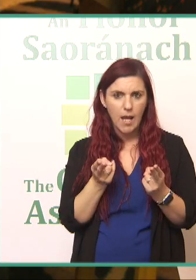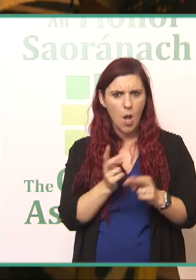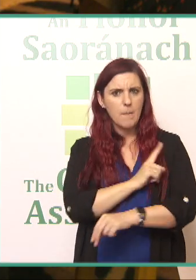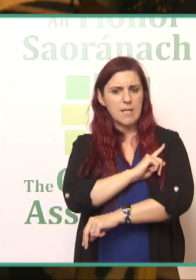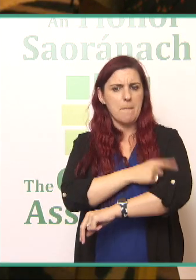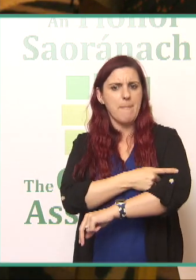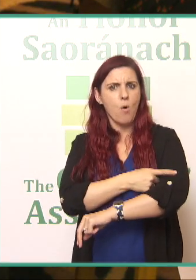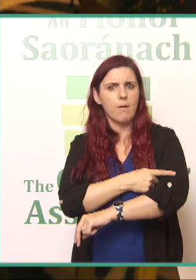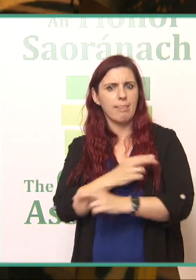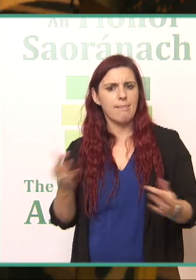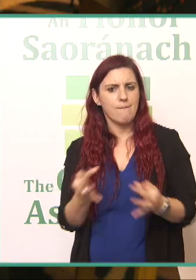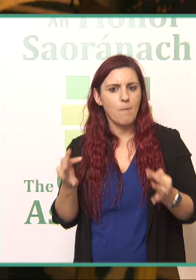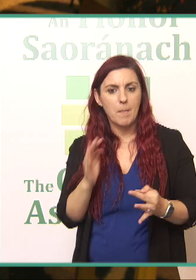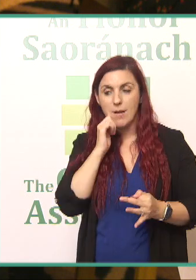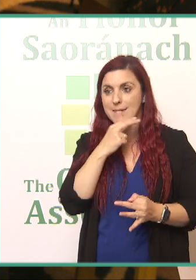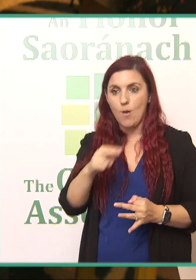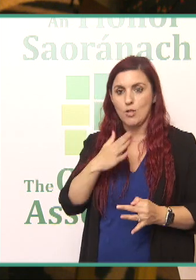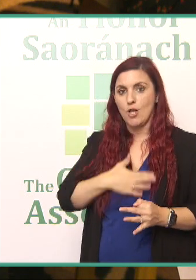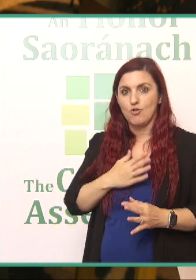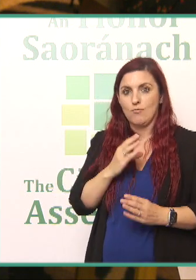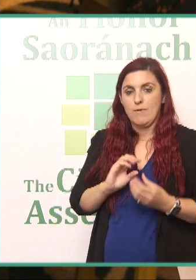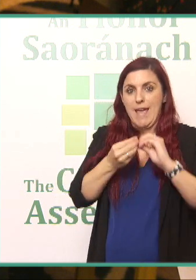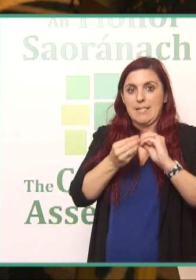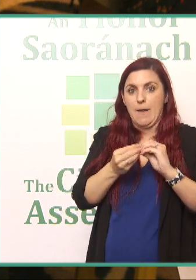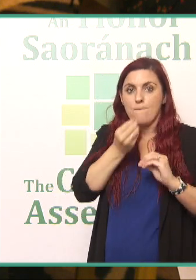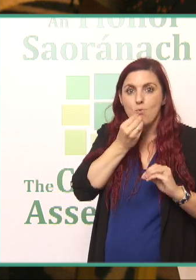because now he's not just a food producer he's doing something that people really love and value